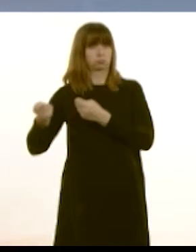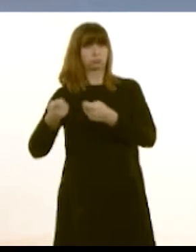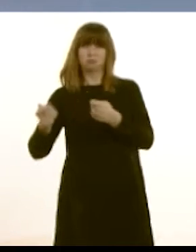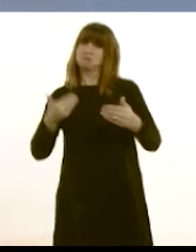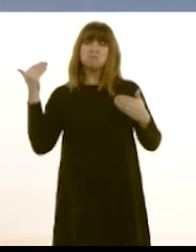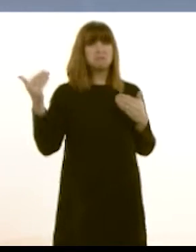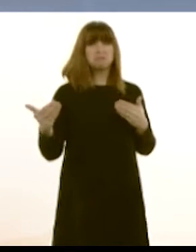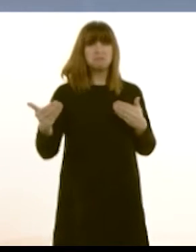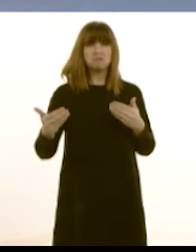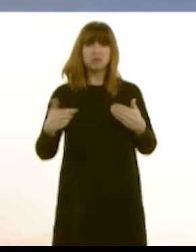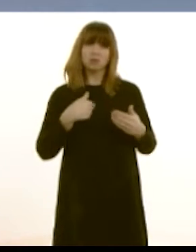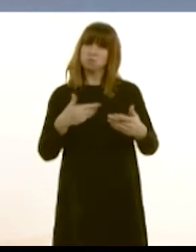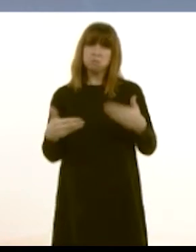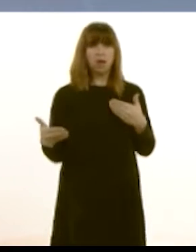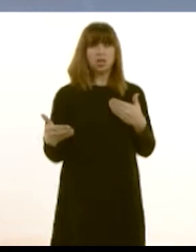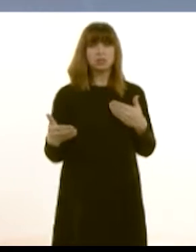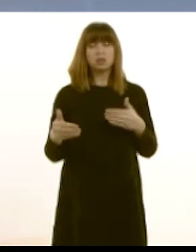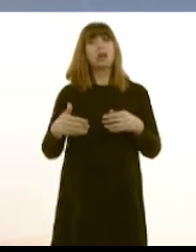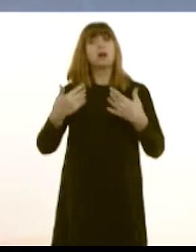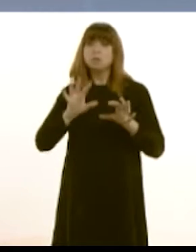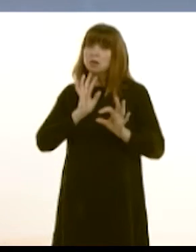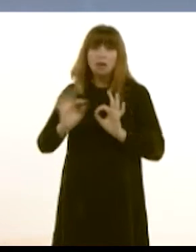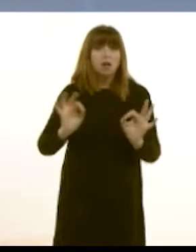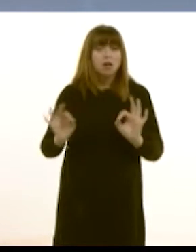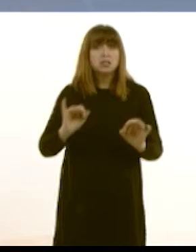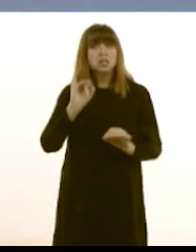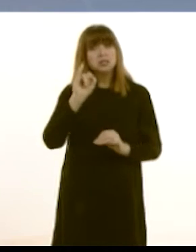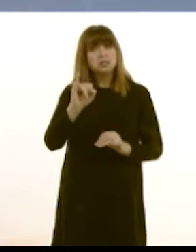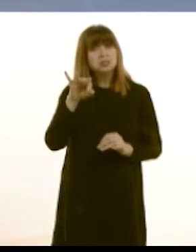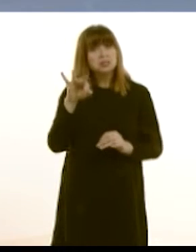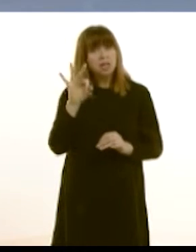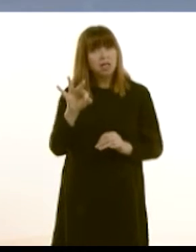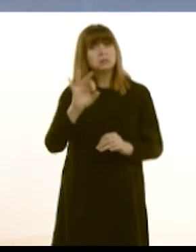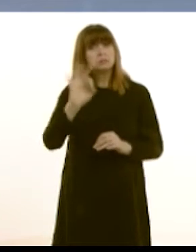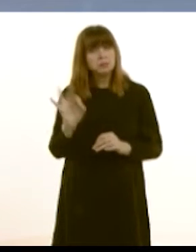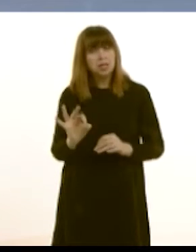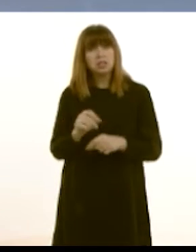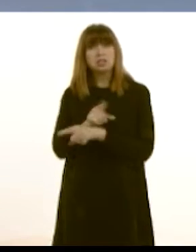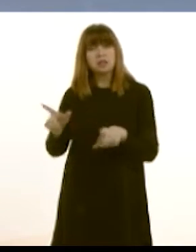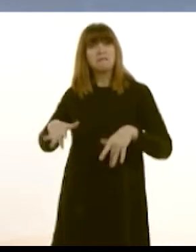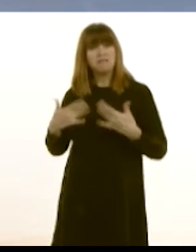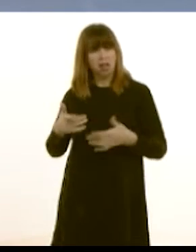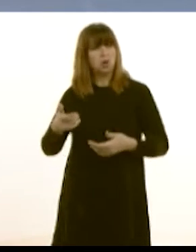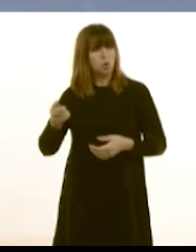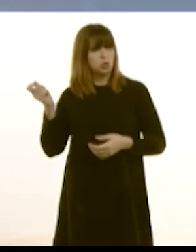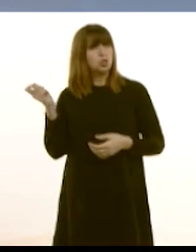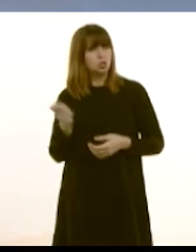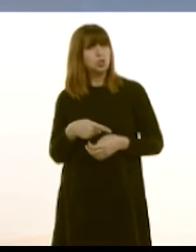In the same consultation, 68 per cent actually reckoned that we should have greater opportunities